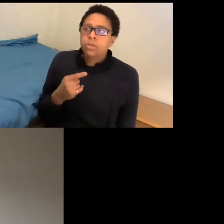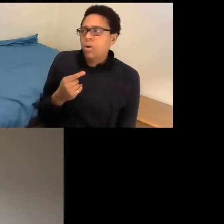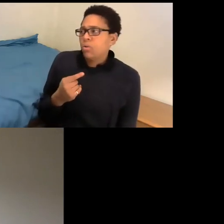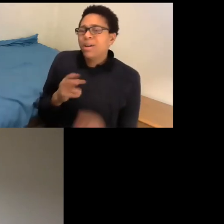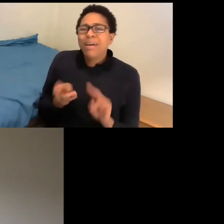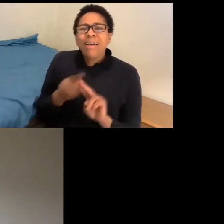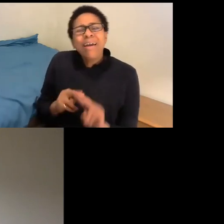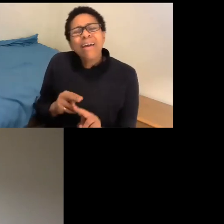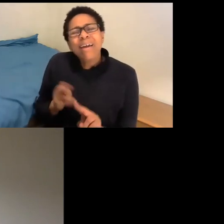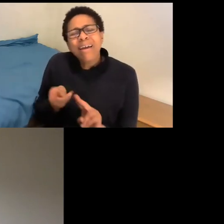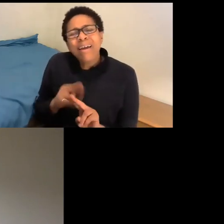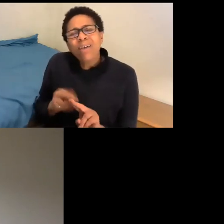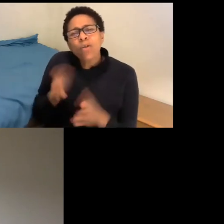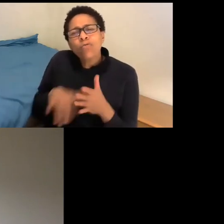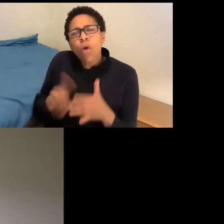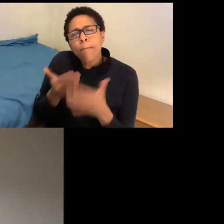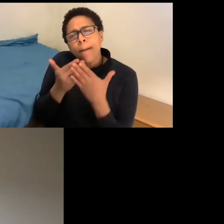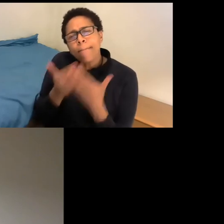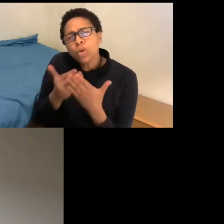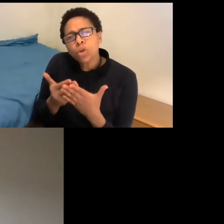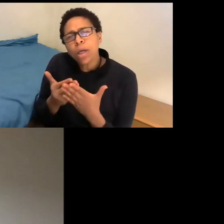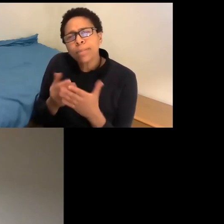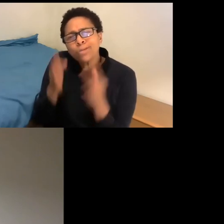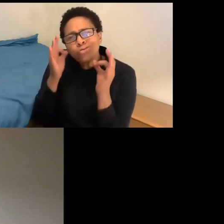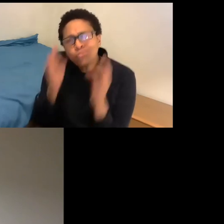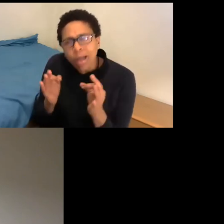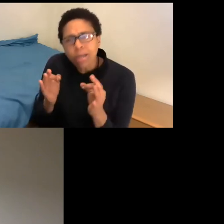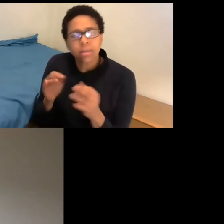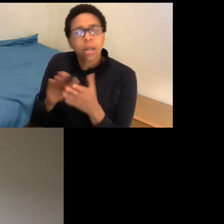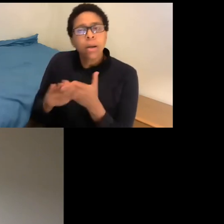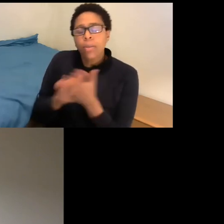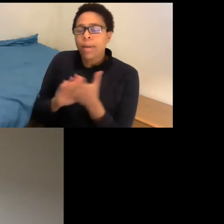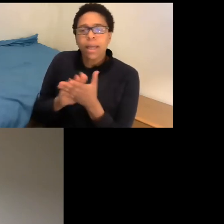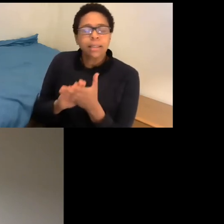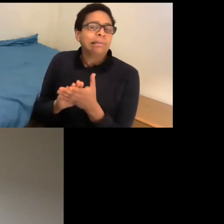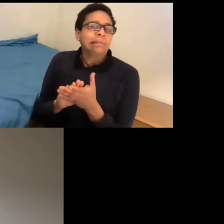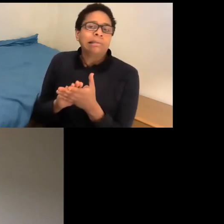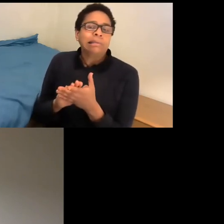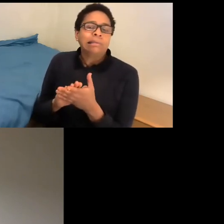you can't dance and so on. But, you know, especially for Muslim